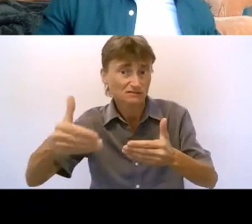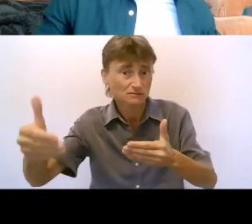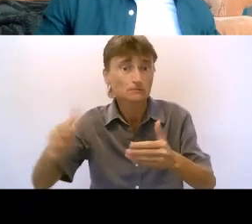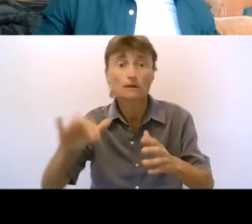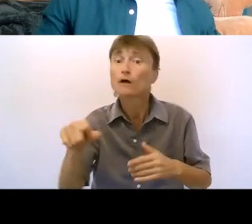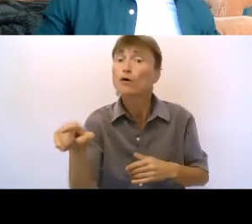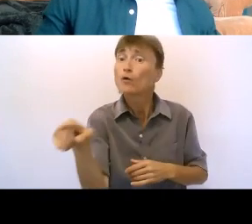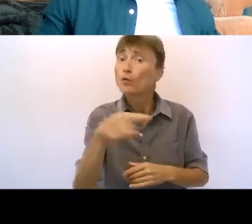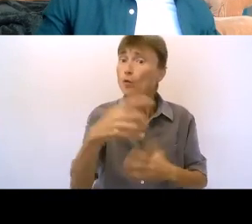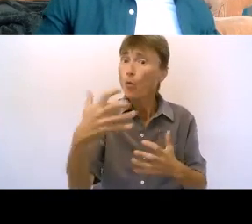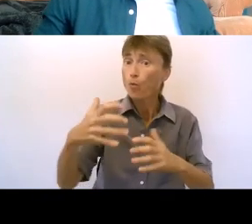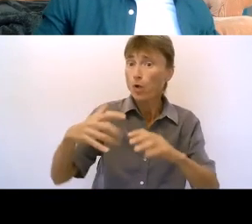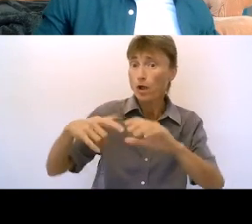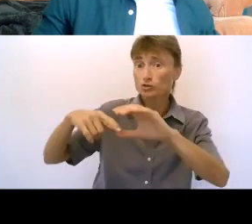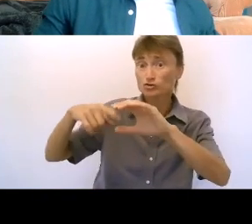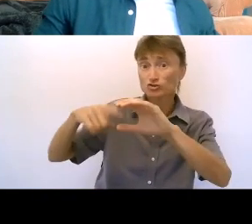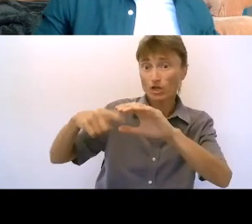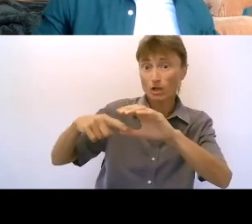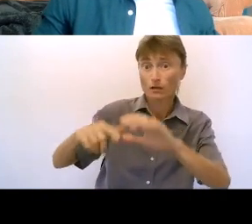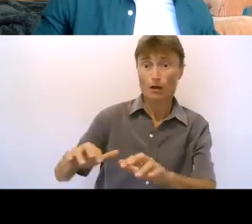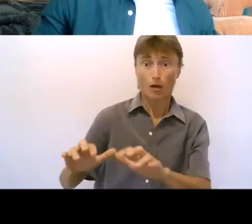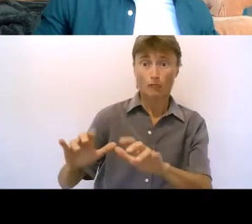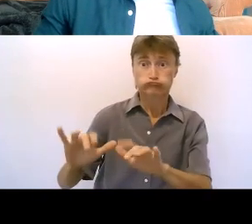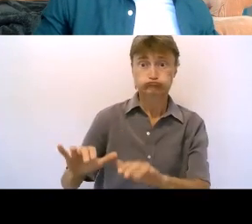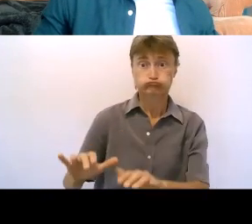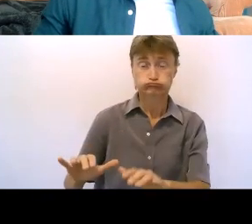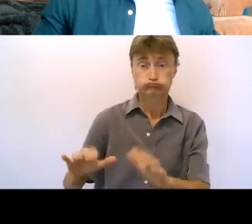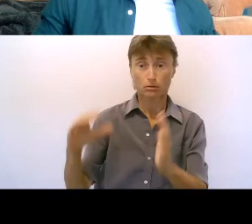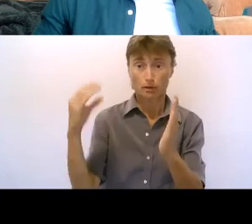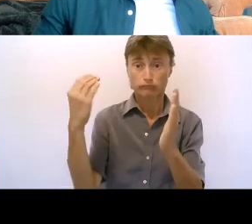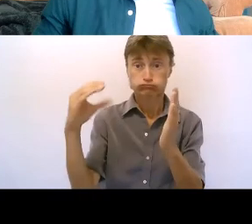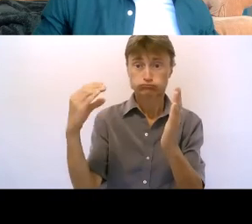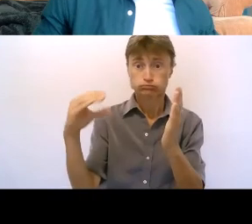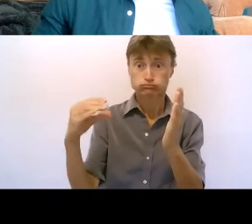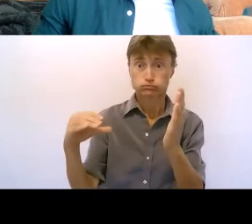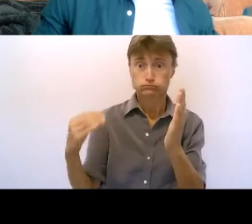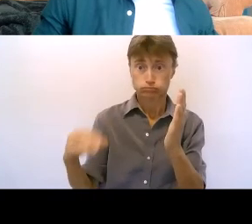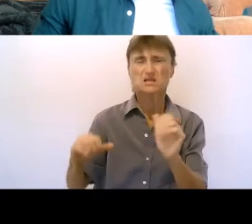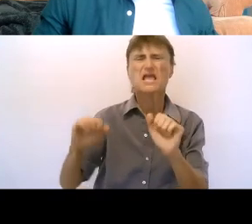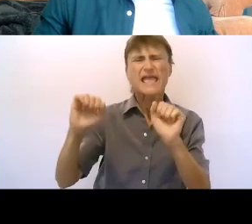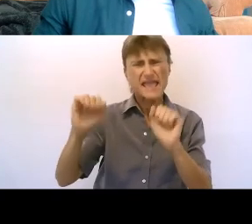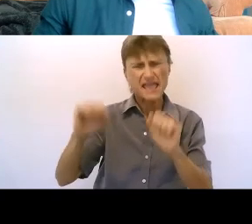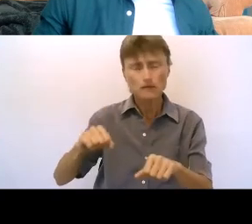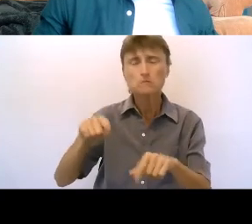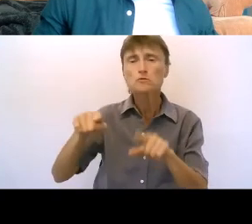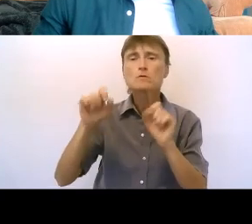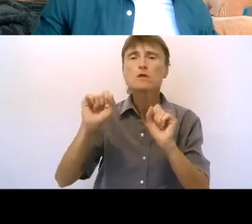know we will include it in the transcript, unless you mark it private in which case we